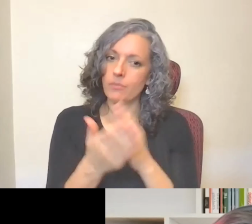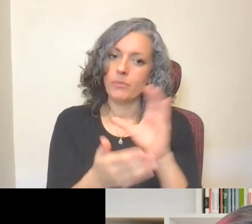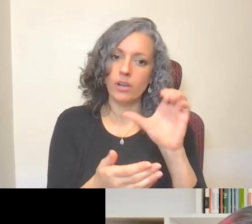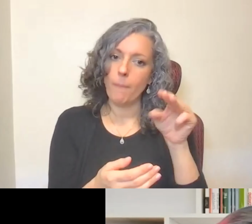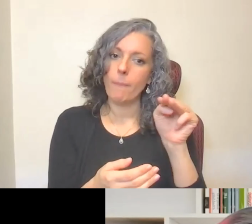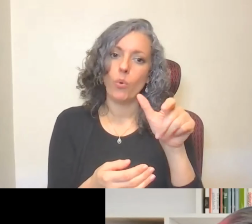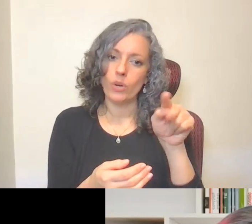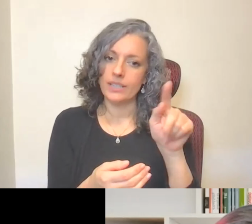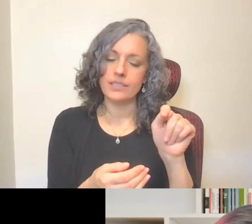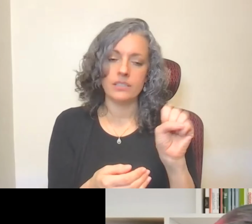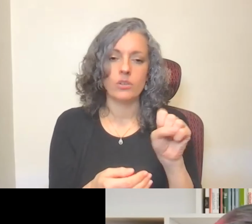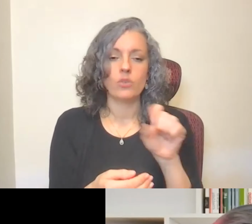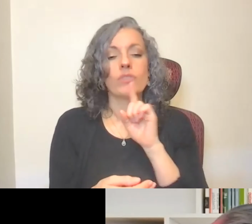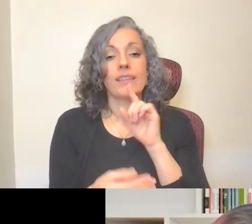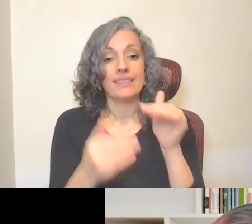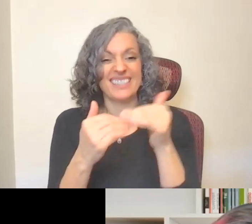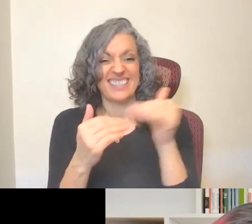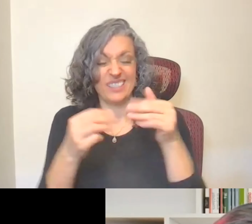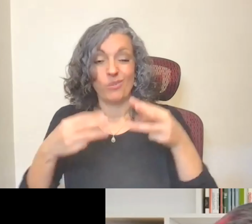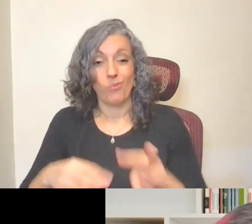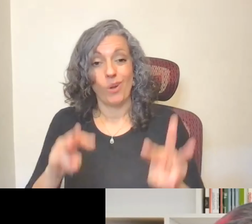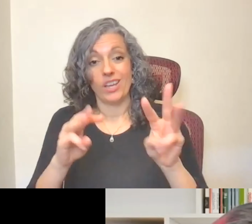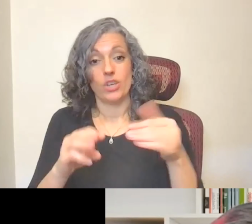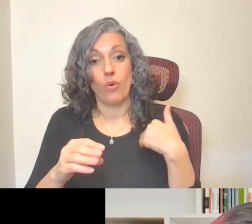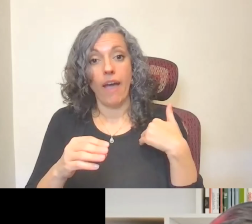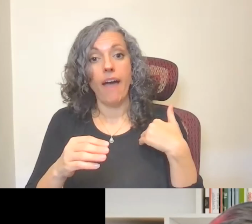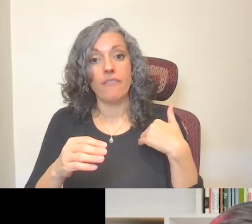this is the easy way, because like like you have a dropdown, it's kind of easy to have the keyboard